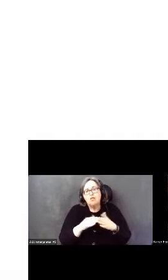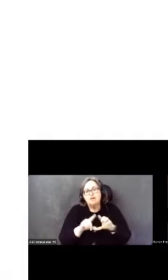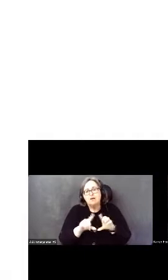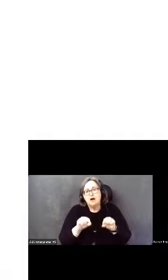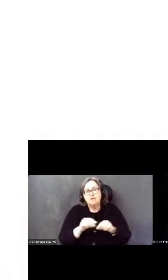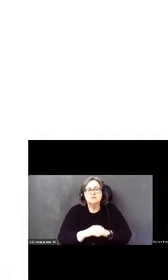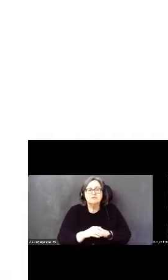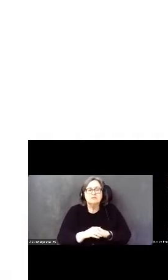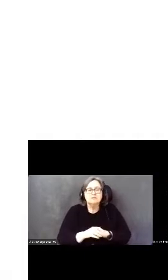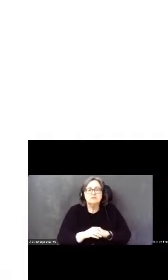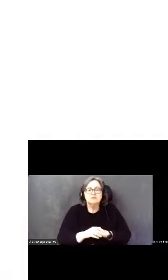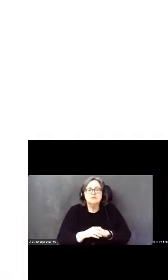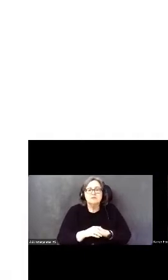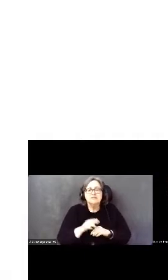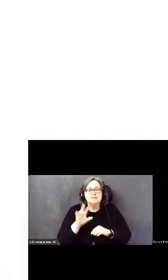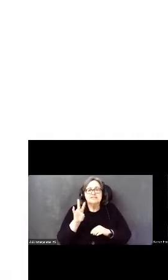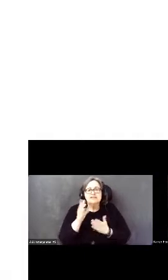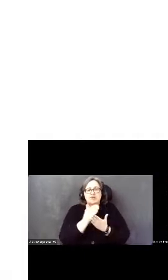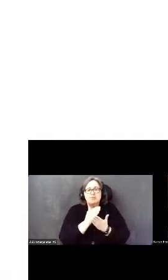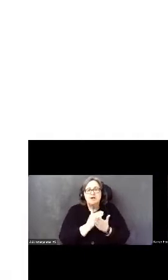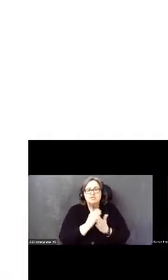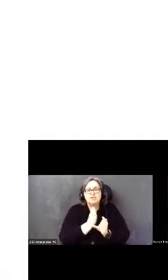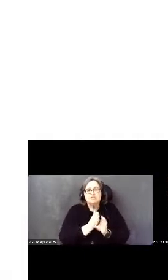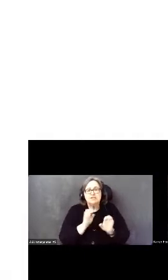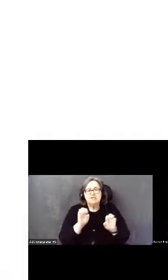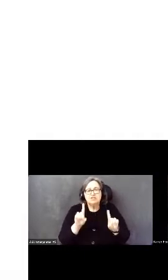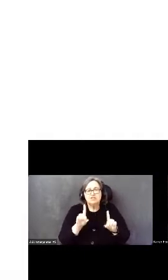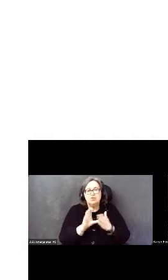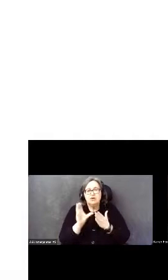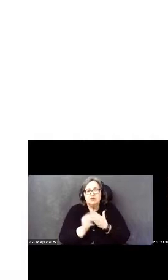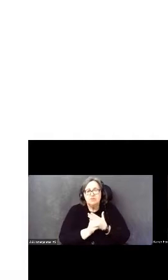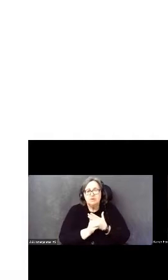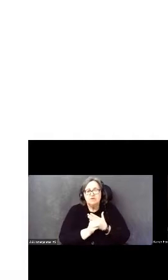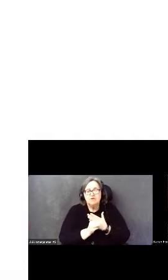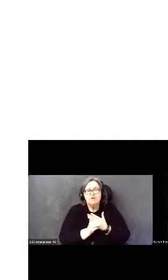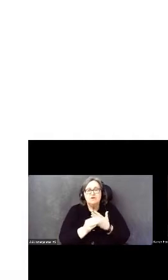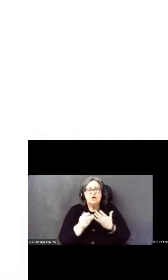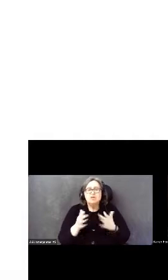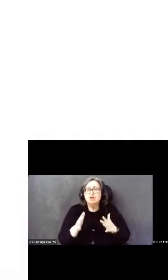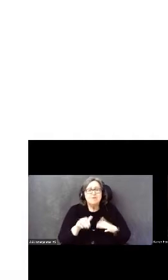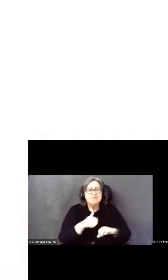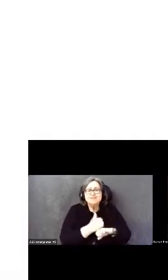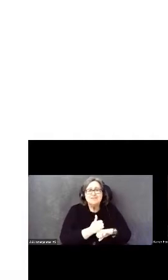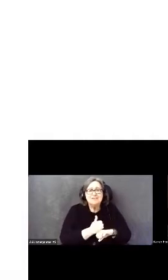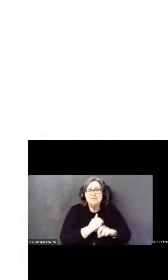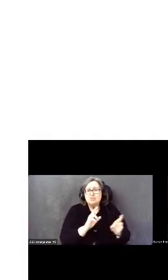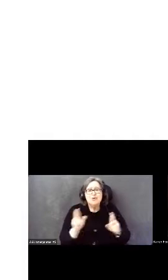of a seven module psychoeducational curriculum that's made and on the self and ready to use